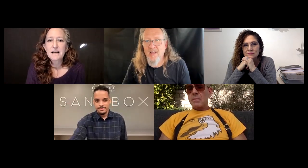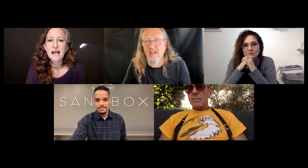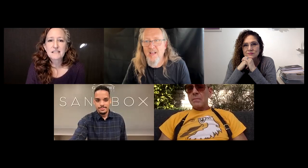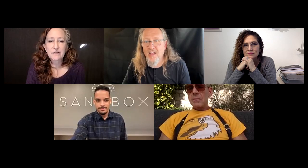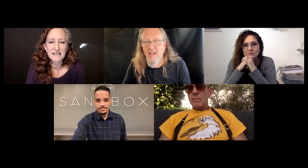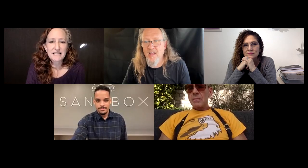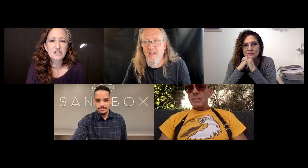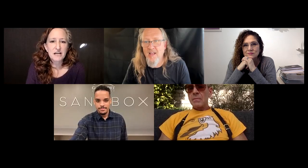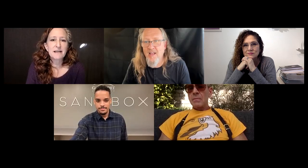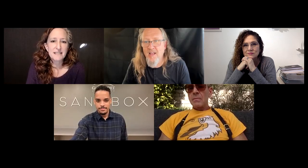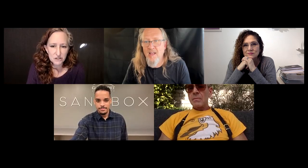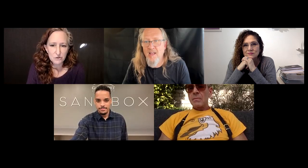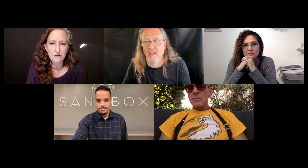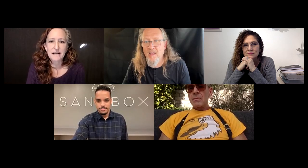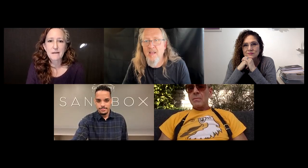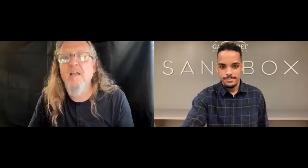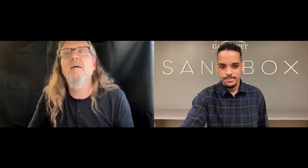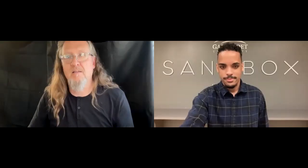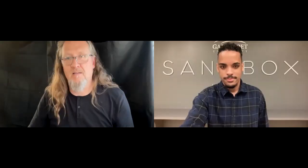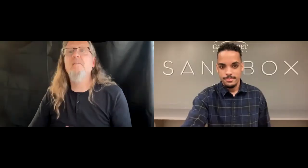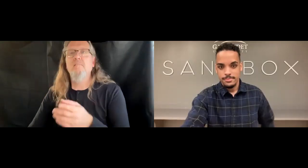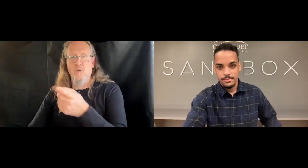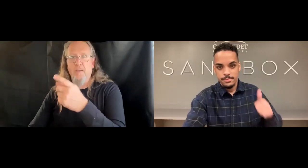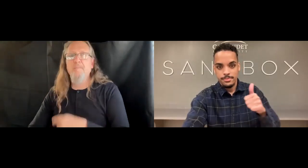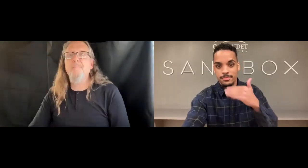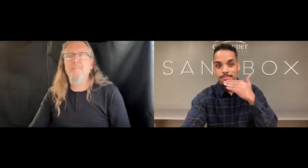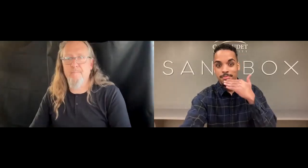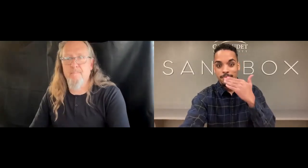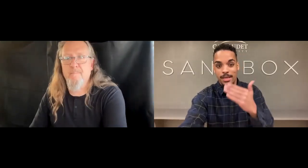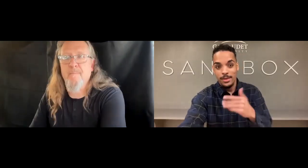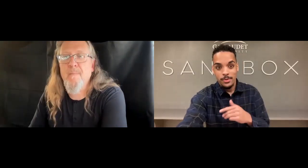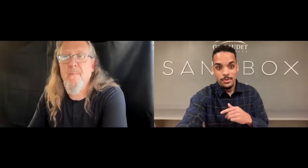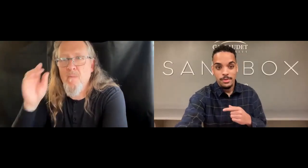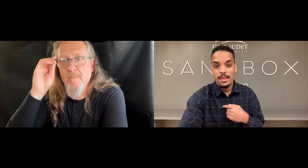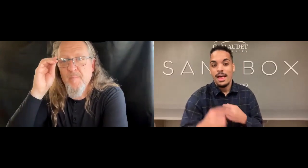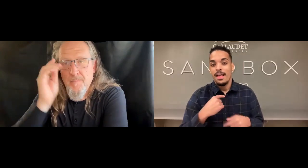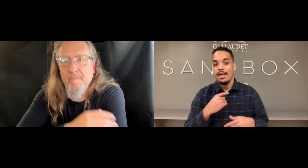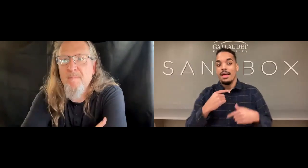And so he can share his story about incidental learning.